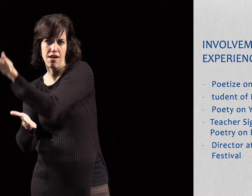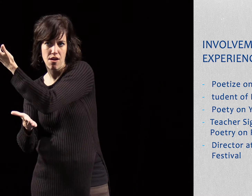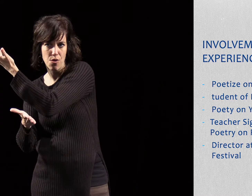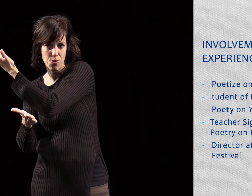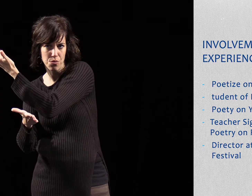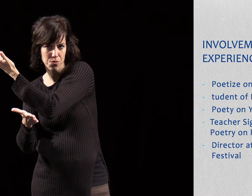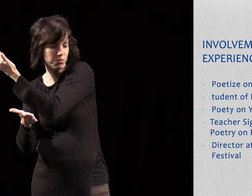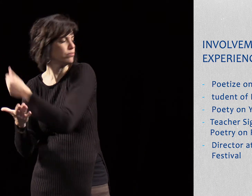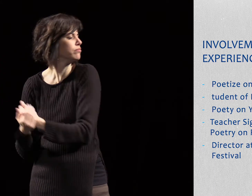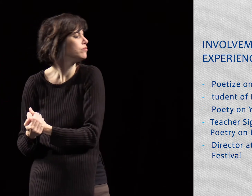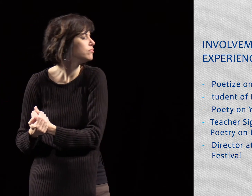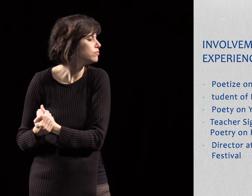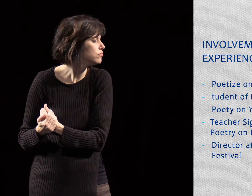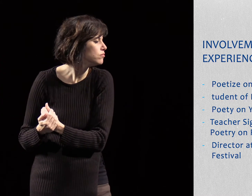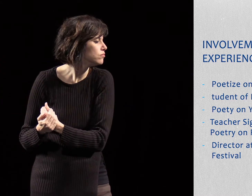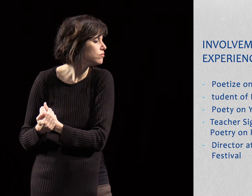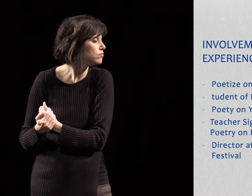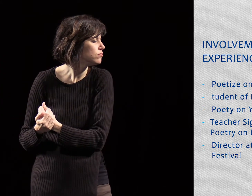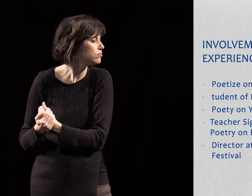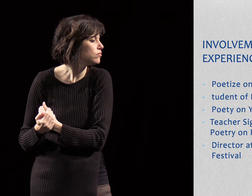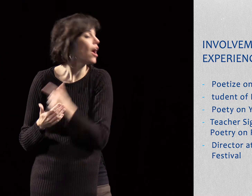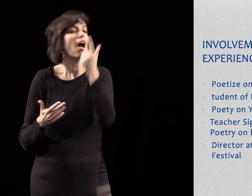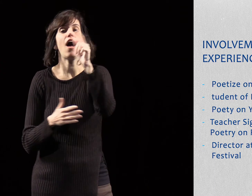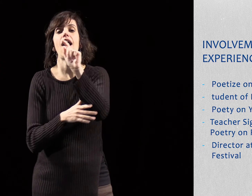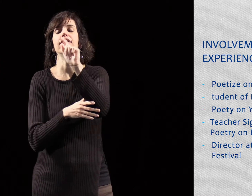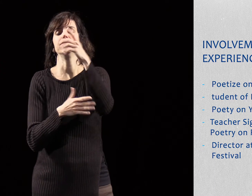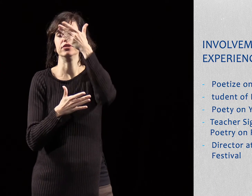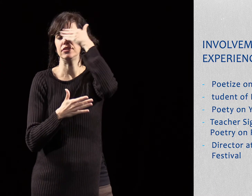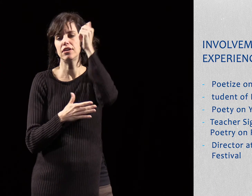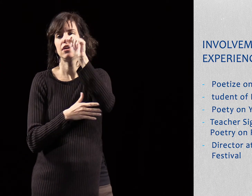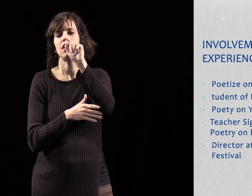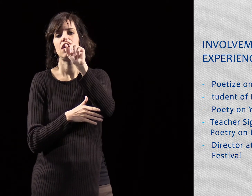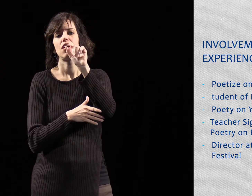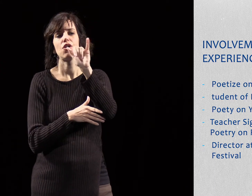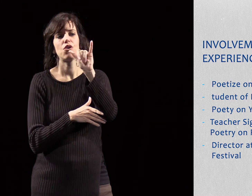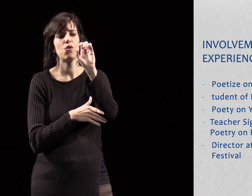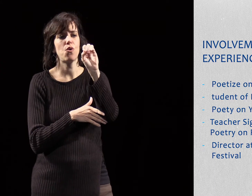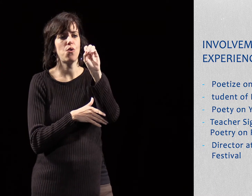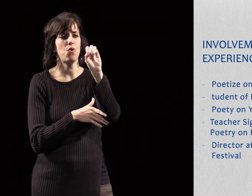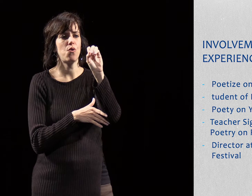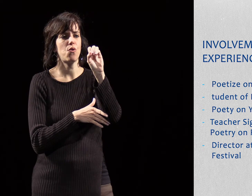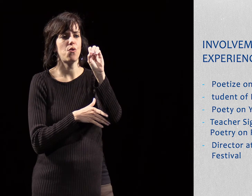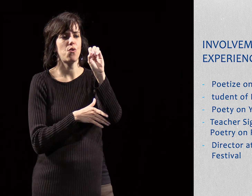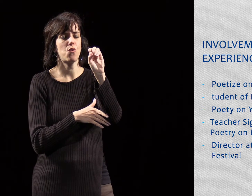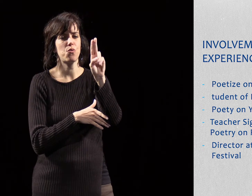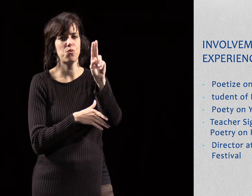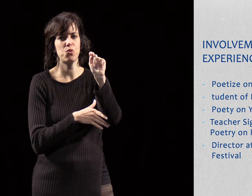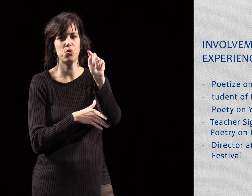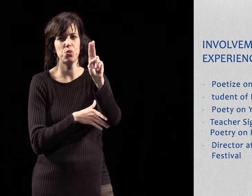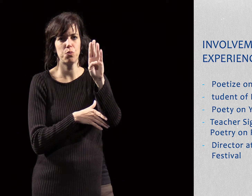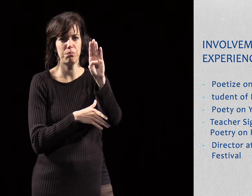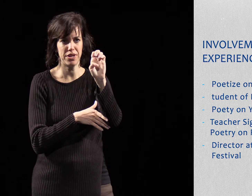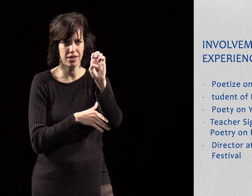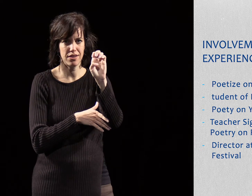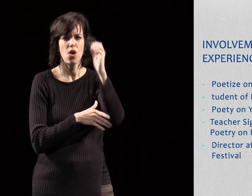and the Deaf Folklore Festival. Oh, I almost forgot to mention YouTube.